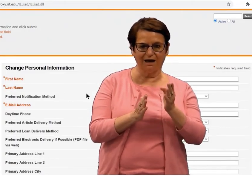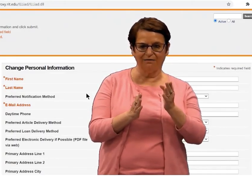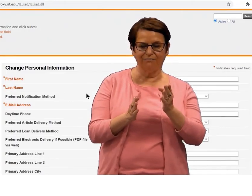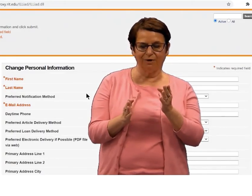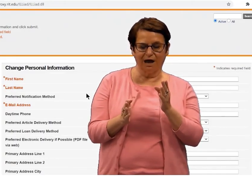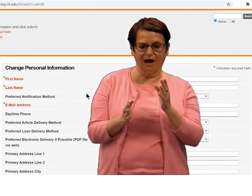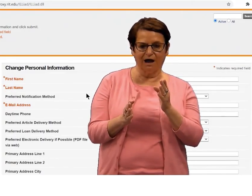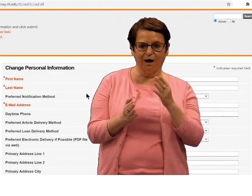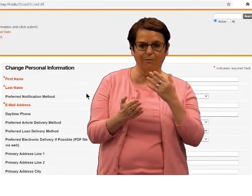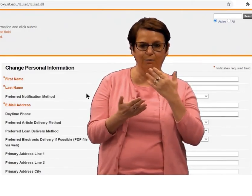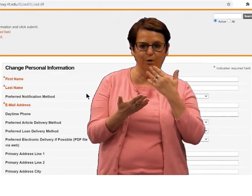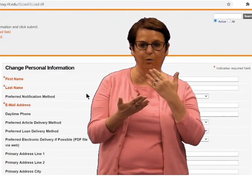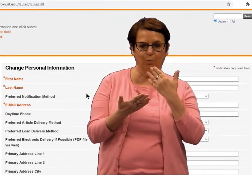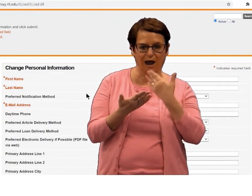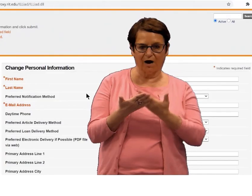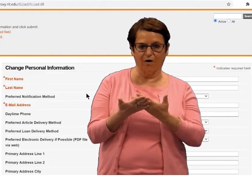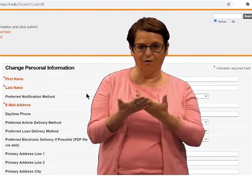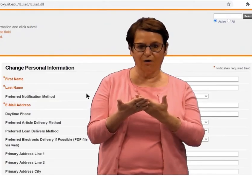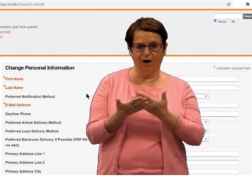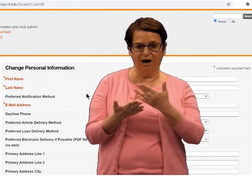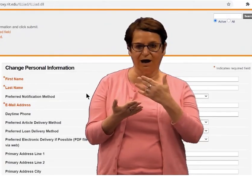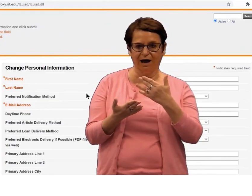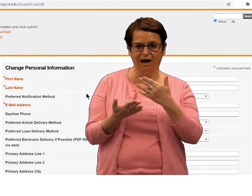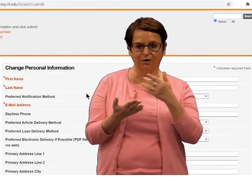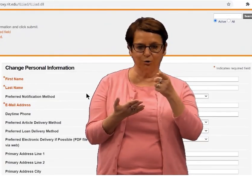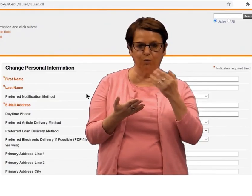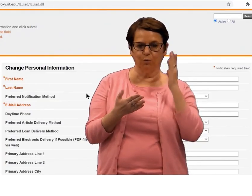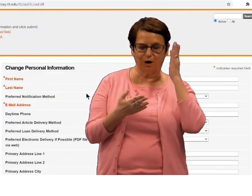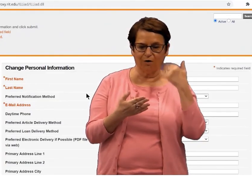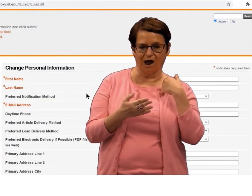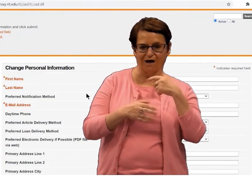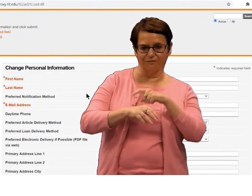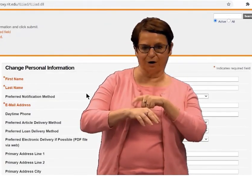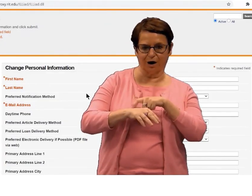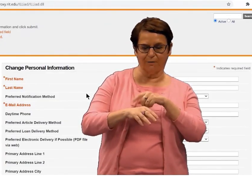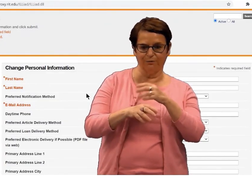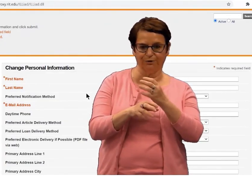Plan well. And that way, you'll have time to get what you need.